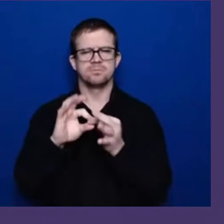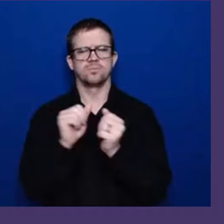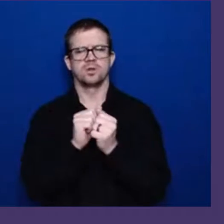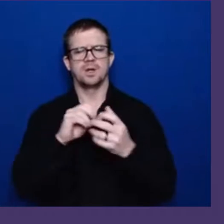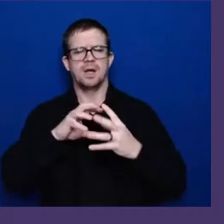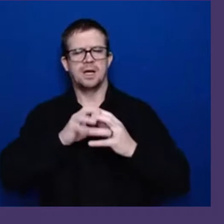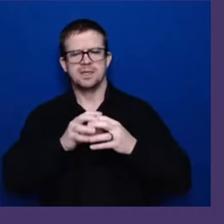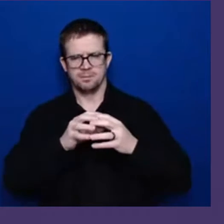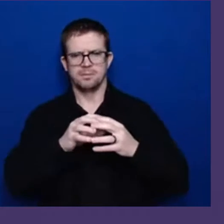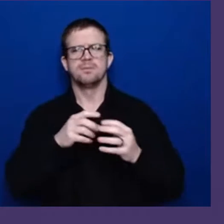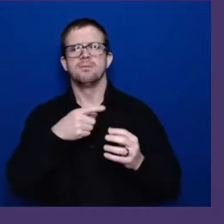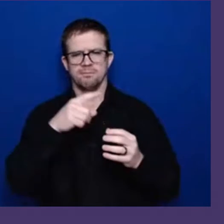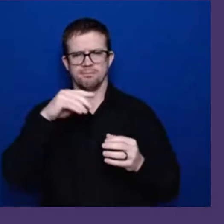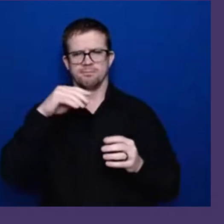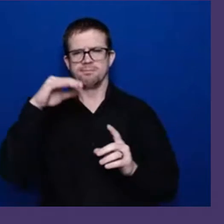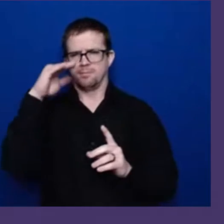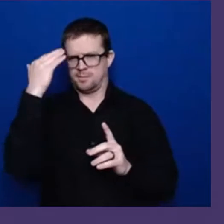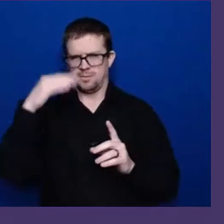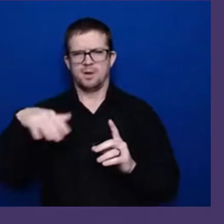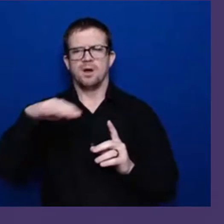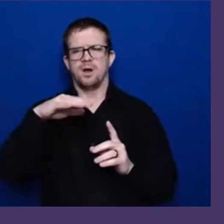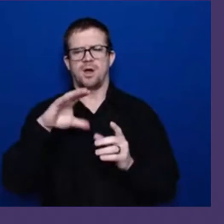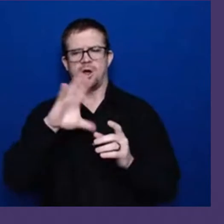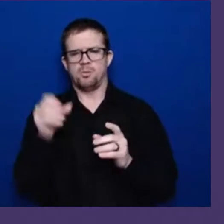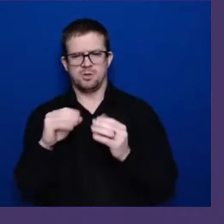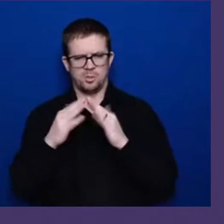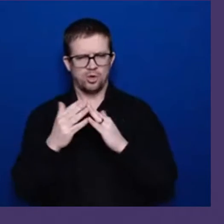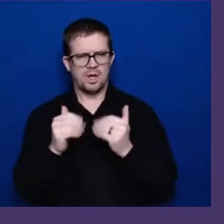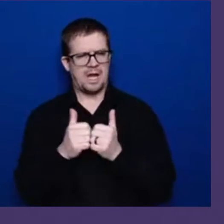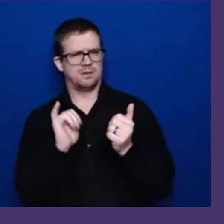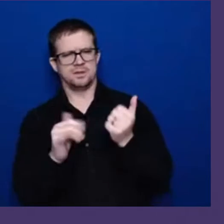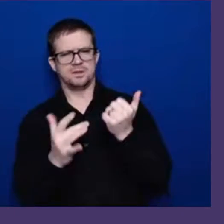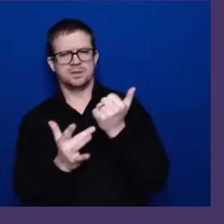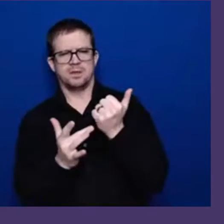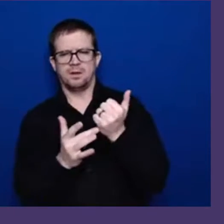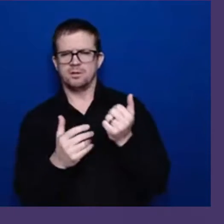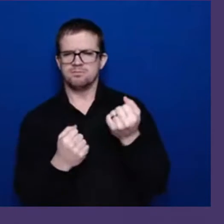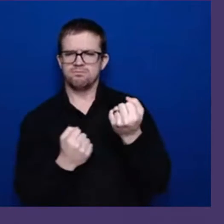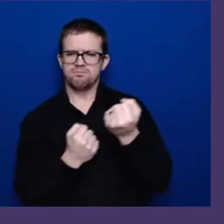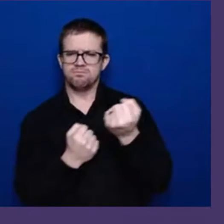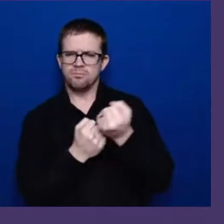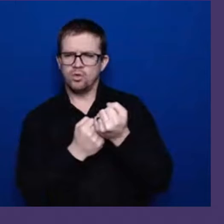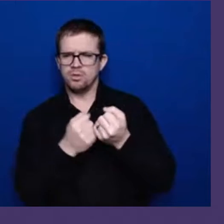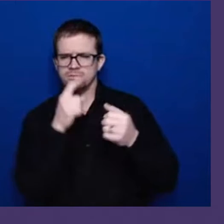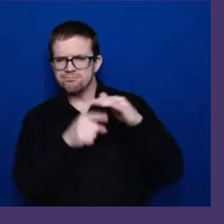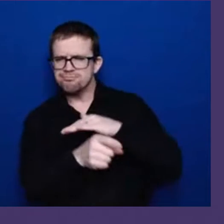technology is helping to support a path forward. Ebele Okoli: Hi, I'm Ebele Okoli.